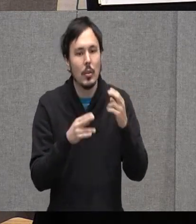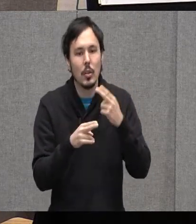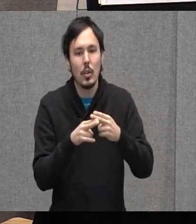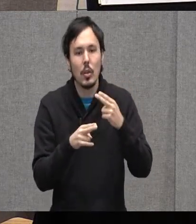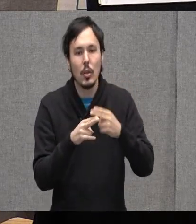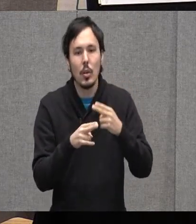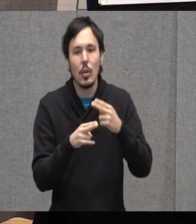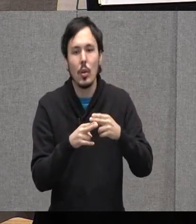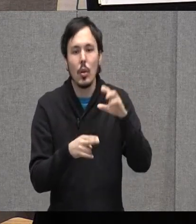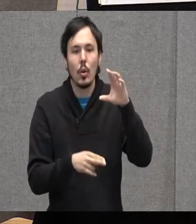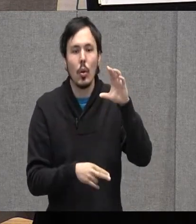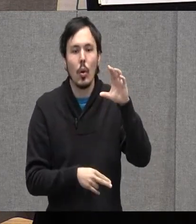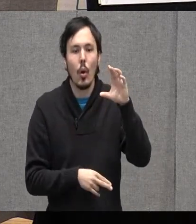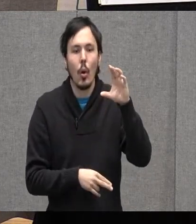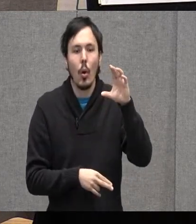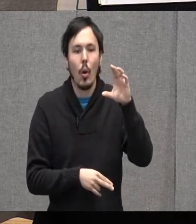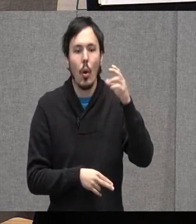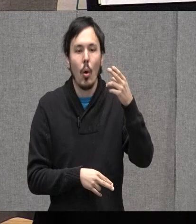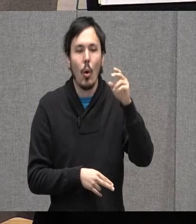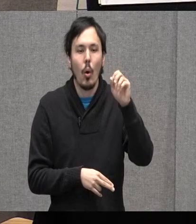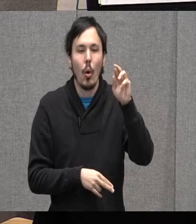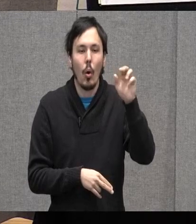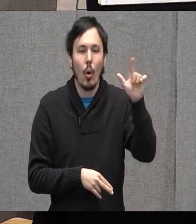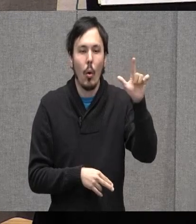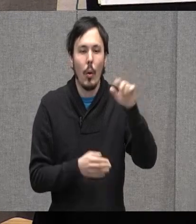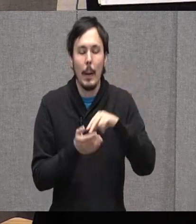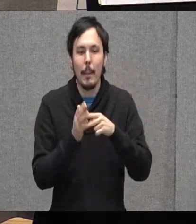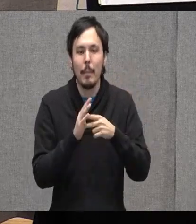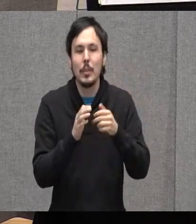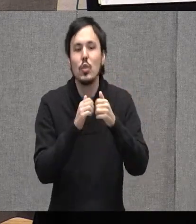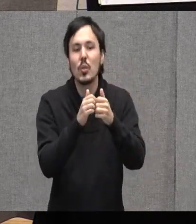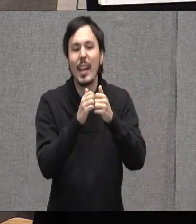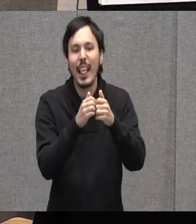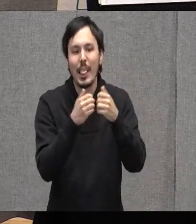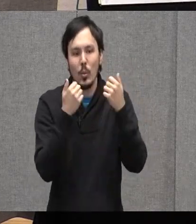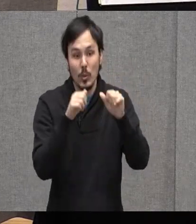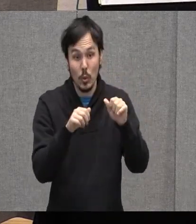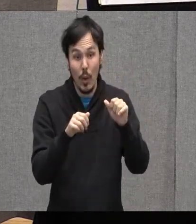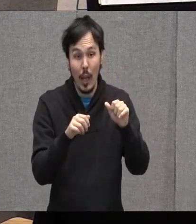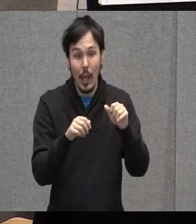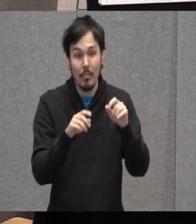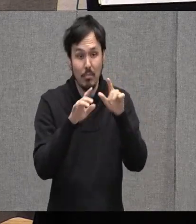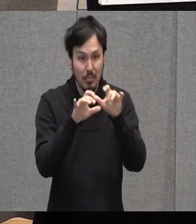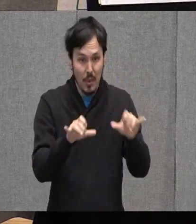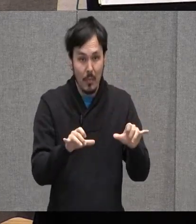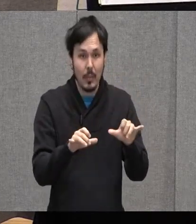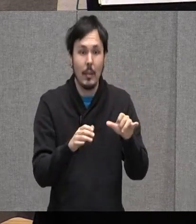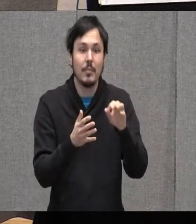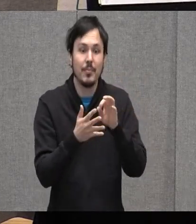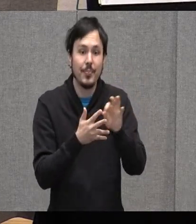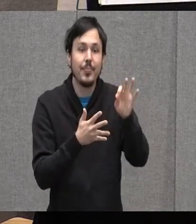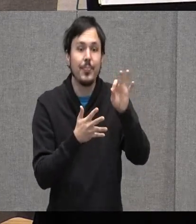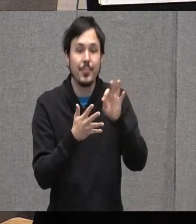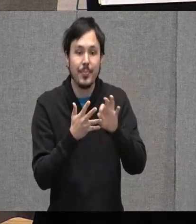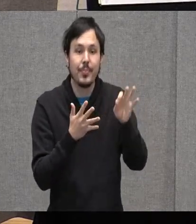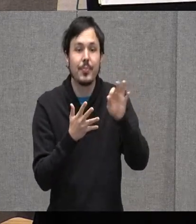And choral means that you're gonna be counting with me. We're gonna try to stay together and count together almost like it was a chorus,